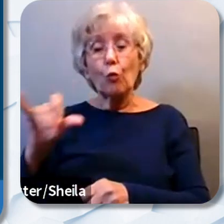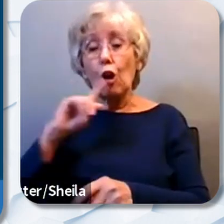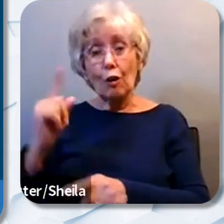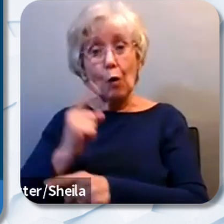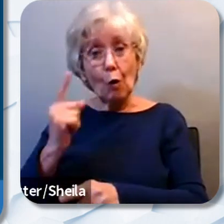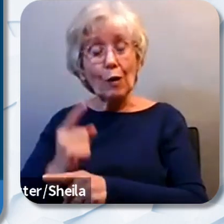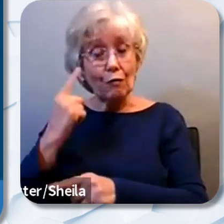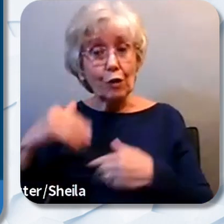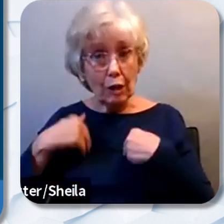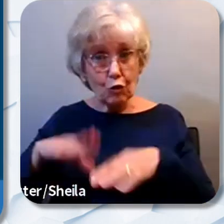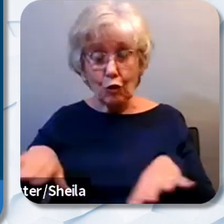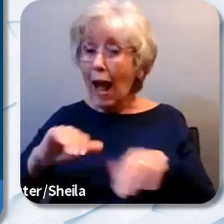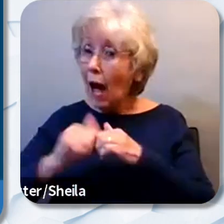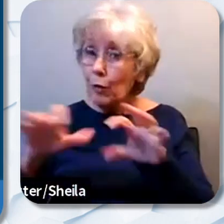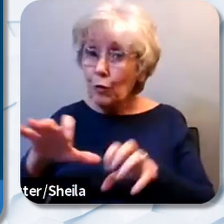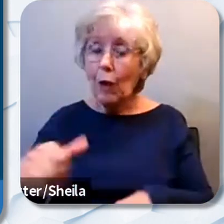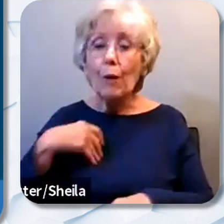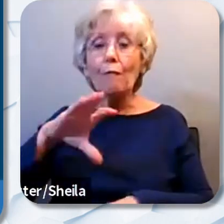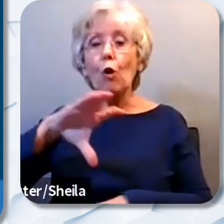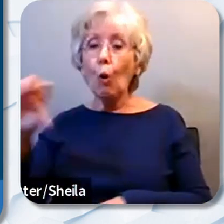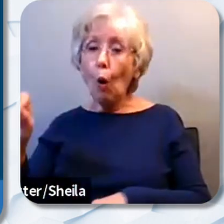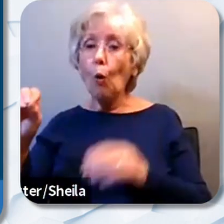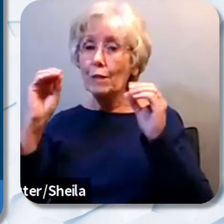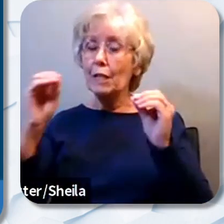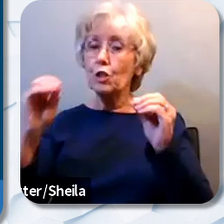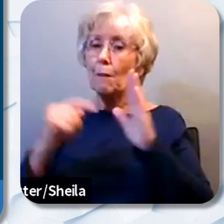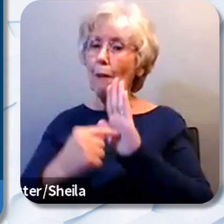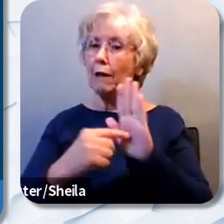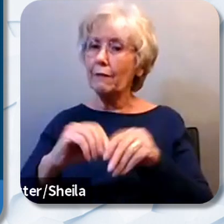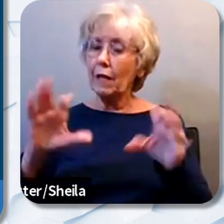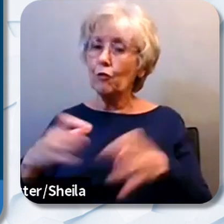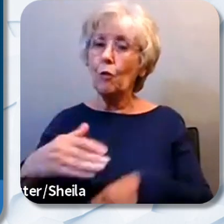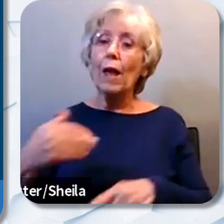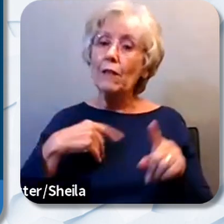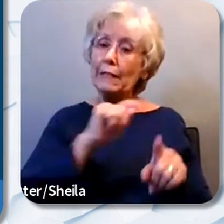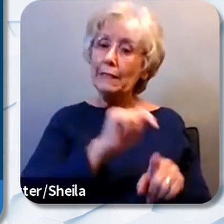there's actually a Co teaching model within the classroom. So we have the tk teacher and the ECB